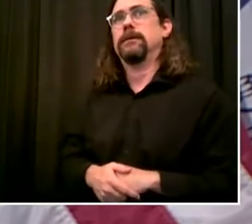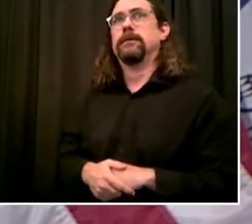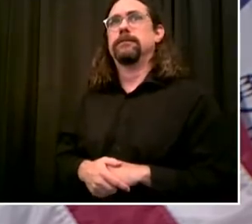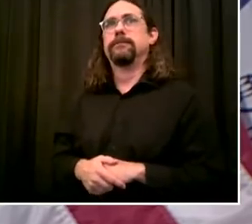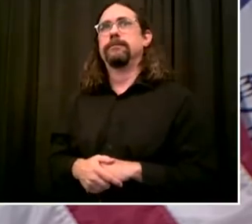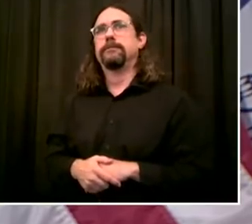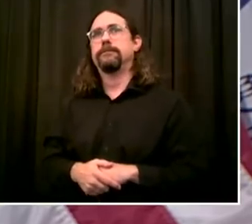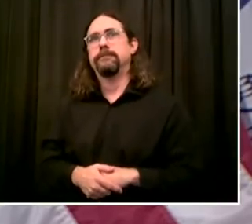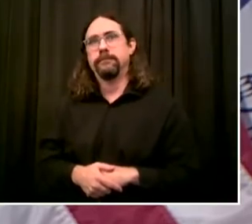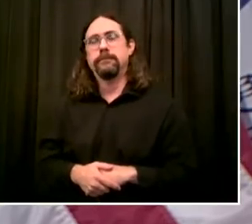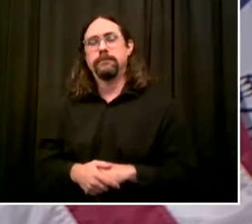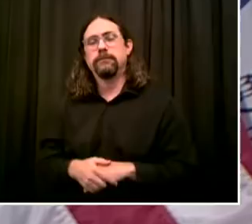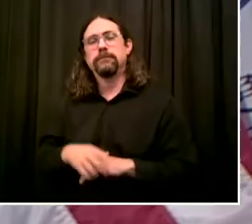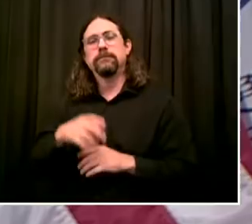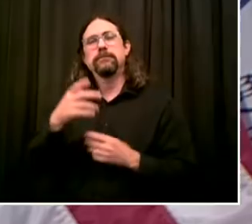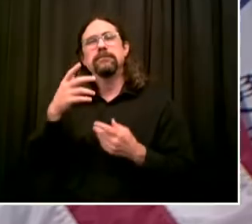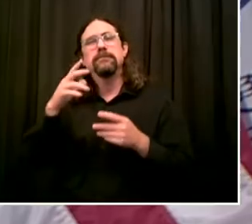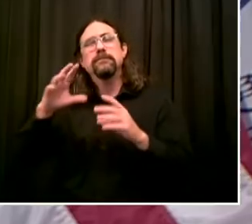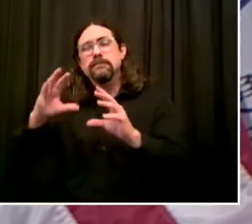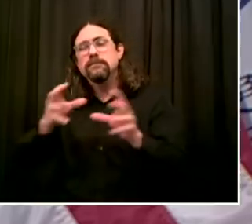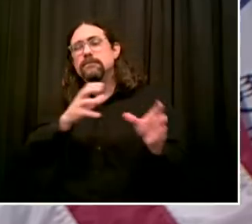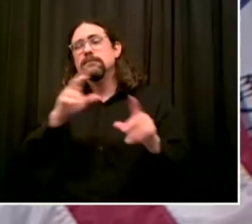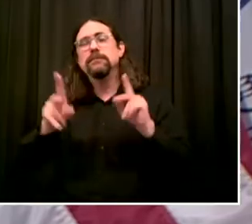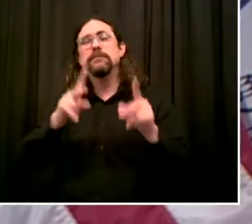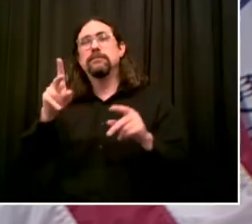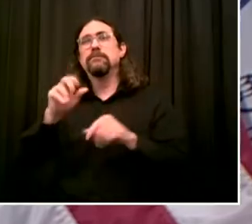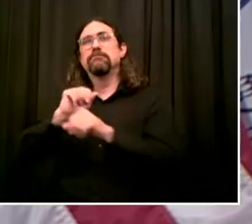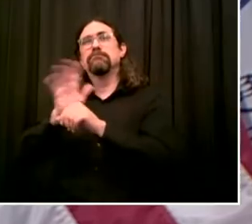AND I WAS SKEPTICAL AT FIRST AND WANETD TO =CYhSEE HOW IT CO